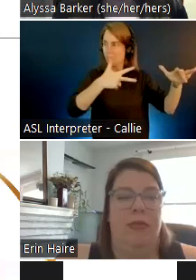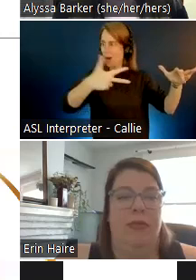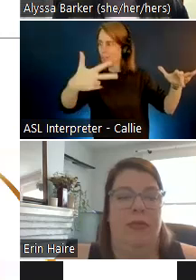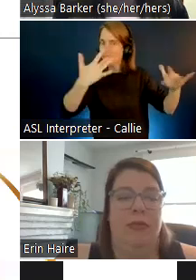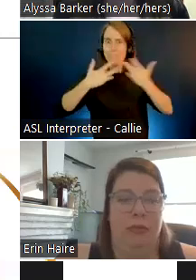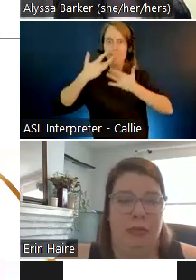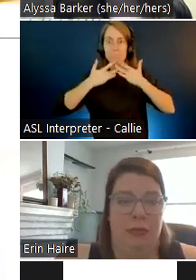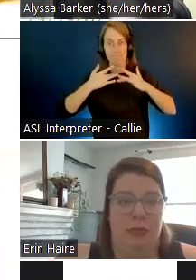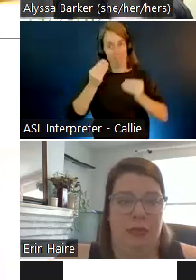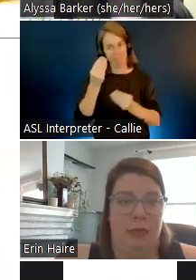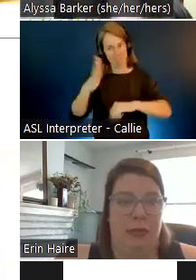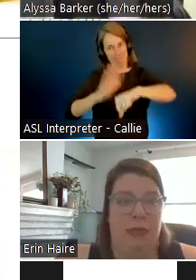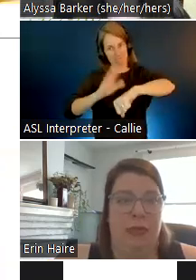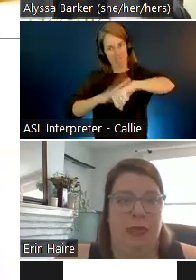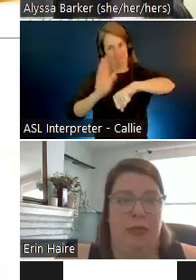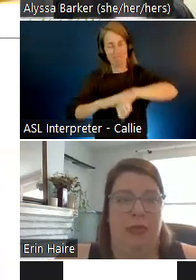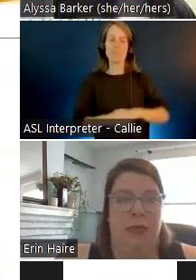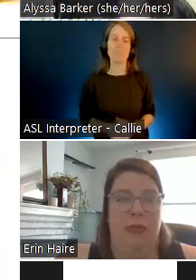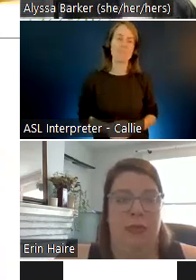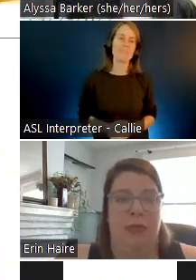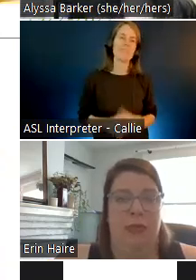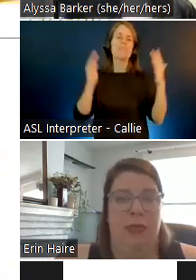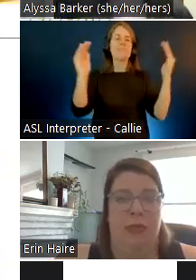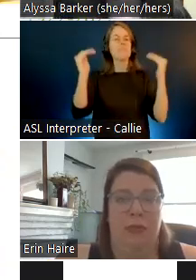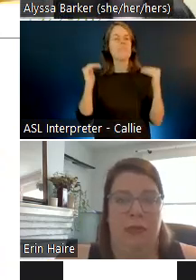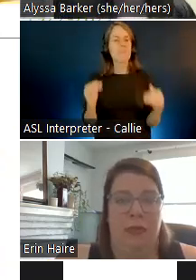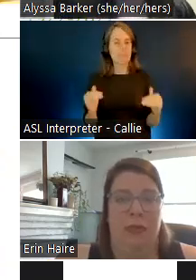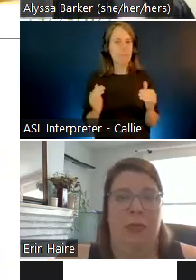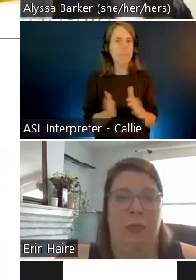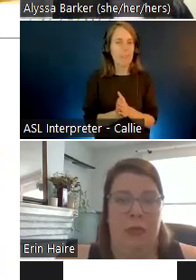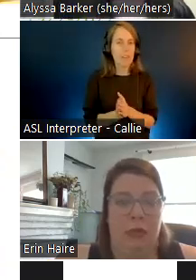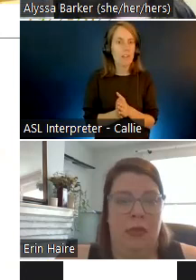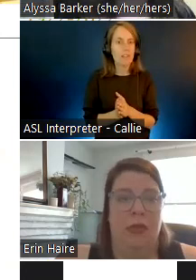next slide please now if you're interested in filing a housing discrimination complaint